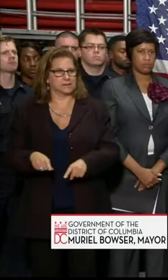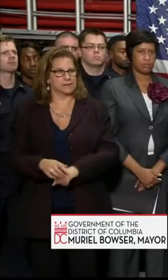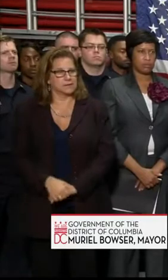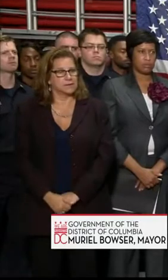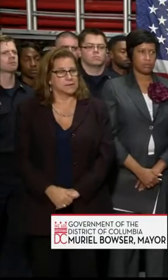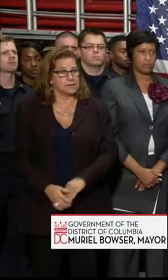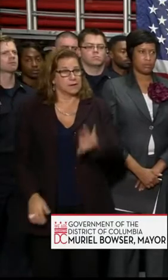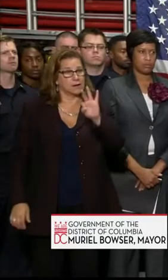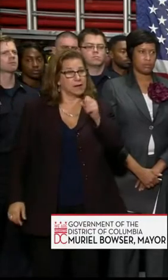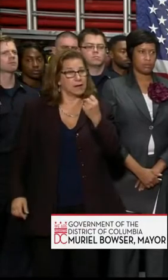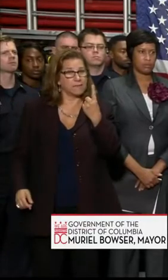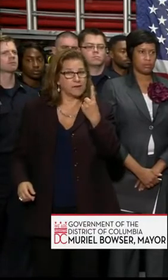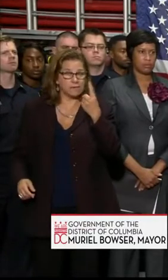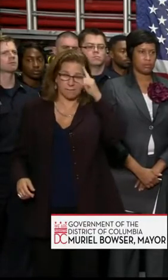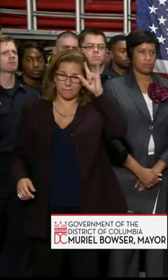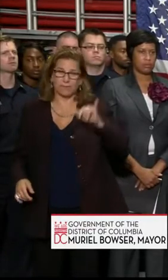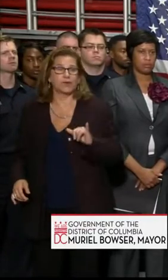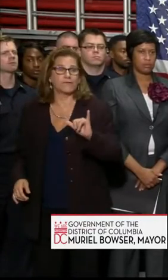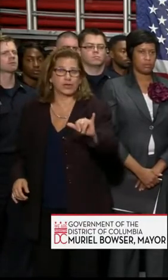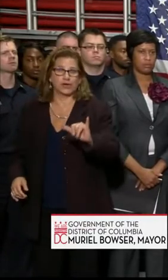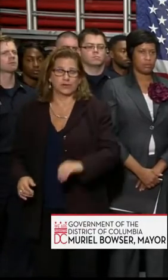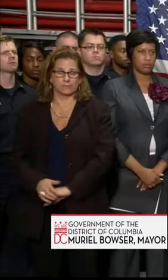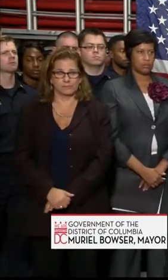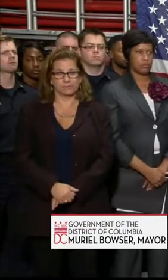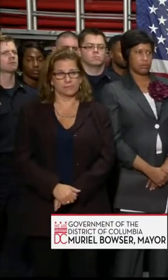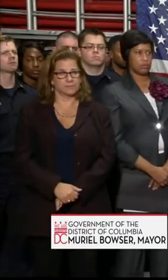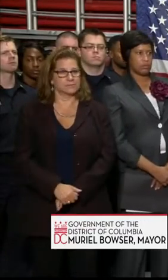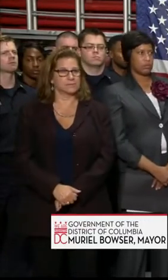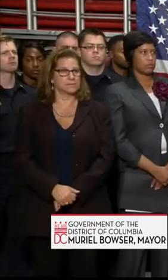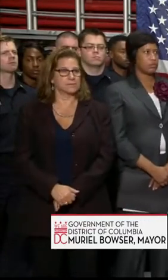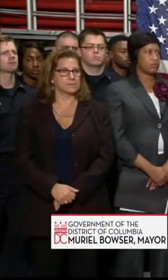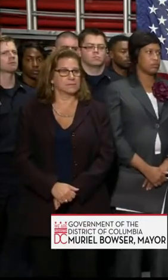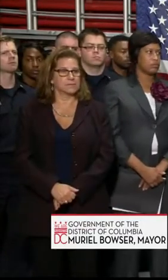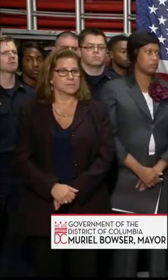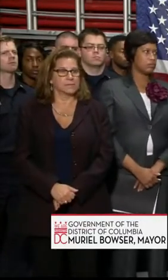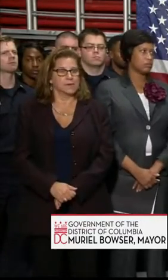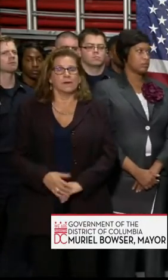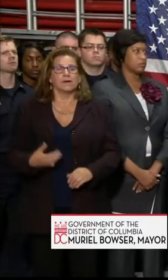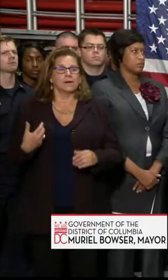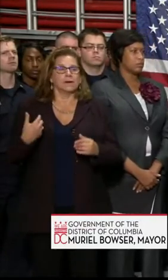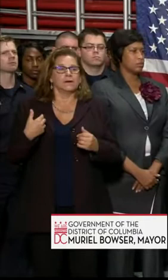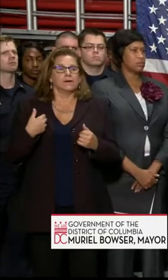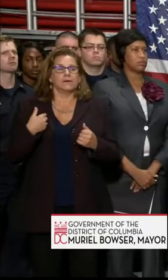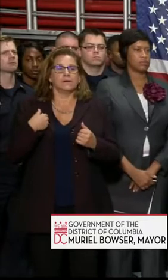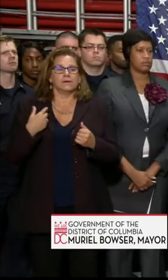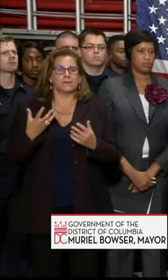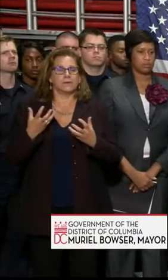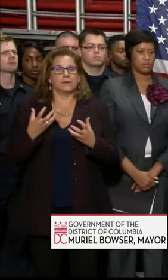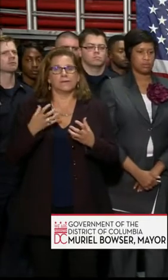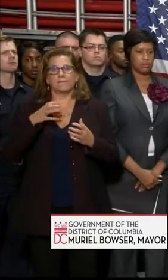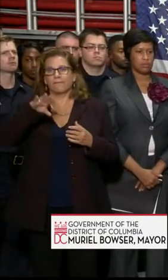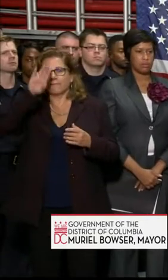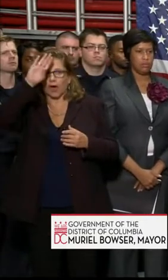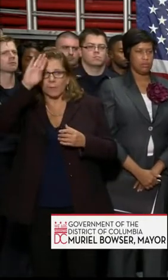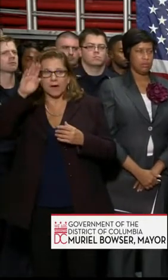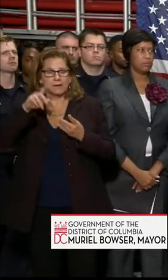THE FRONT DOORS OF OUR MEMBERS' HOMES MEAN SO MUCH MORE. OUR FIREFIGHTERS AND PARAMEDICS AND THEIR FAMILIES SACRIFICED SO